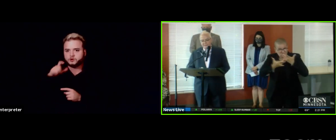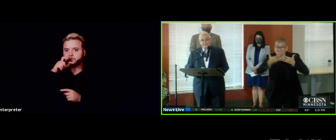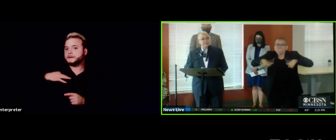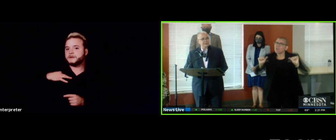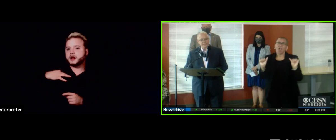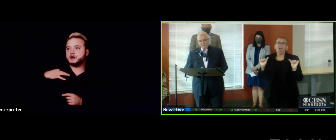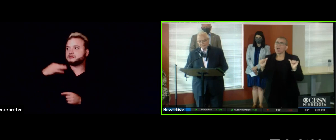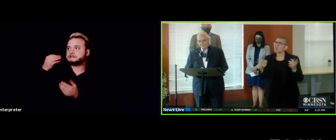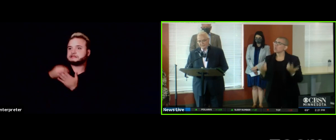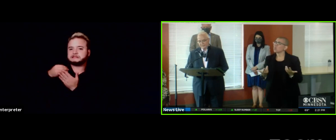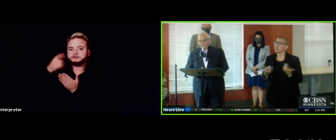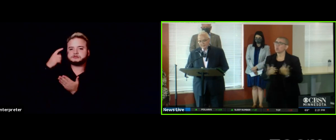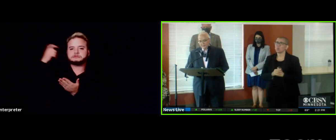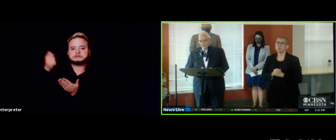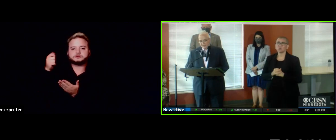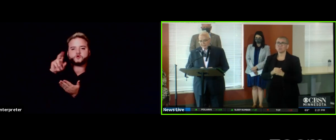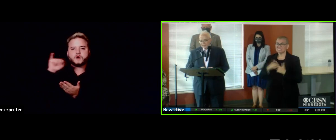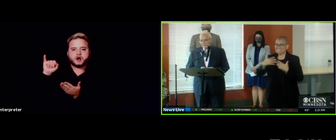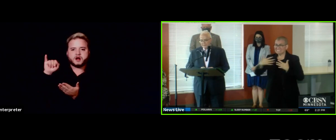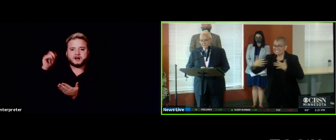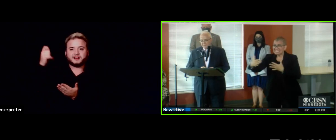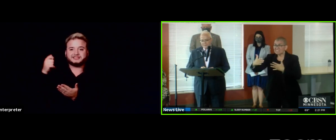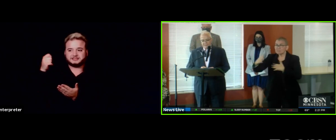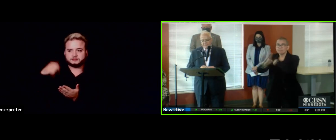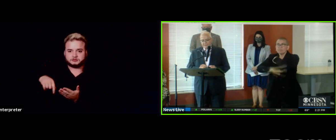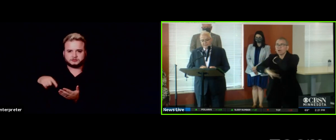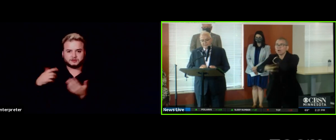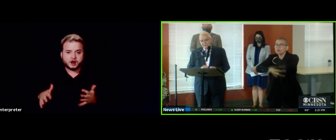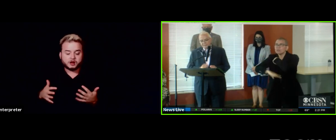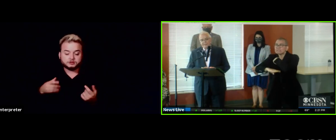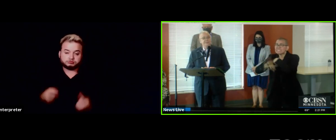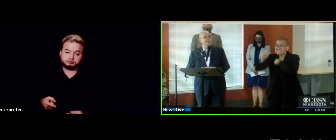as we head into the fall and we need these resources and infrastructure to be in place